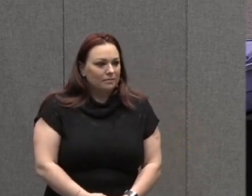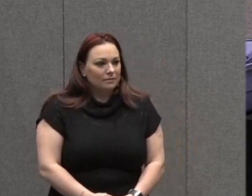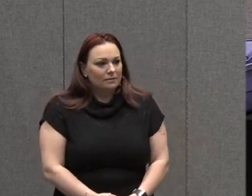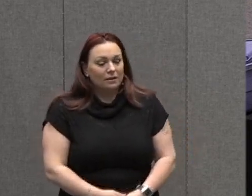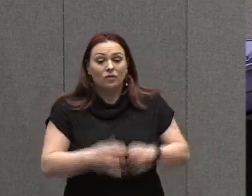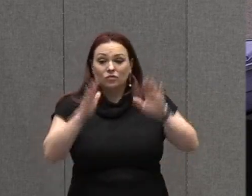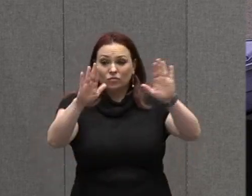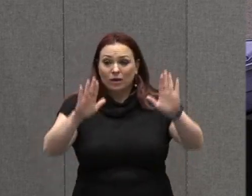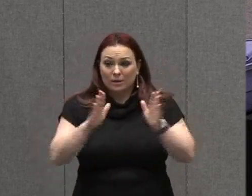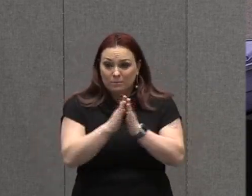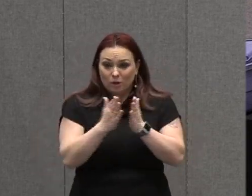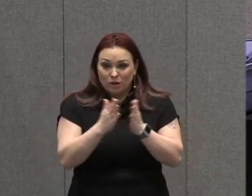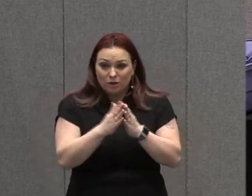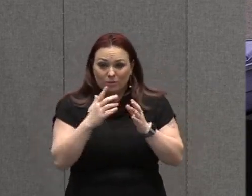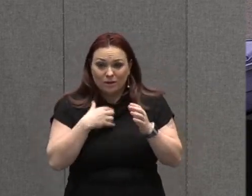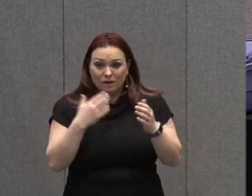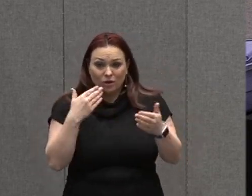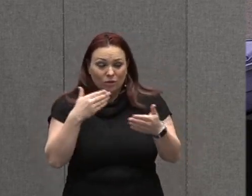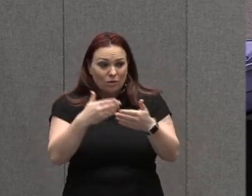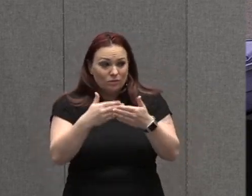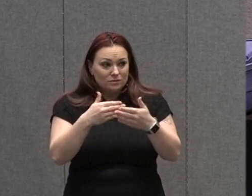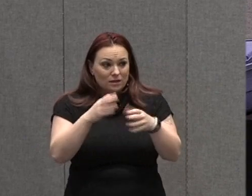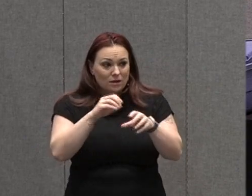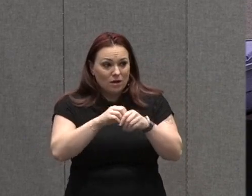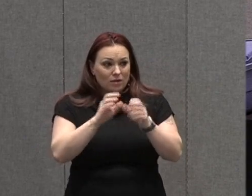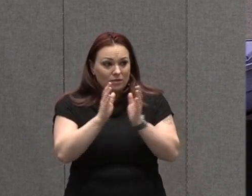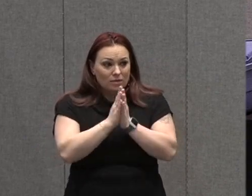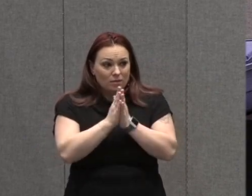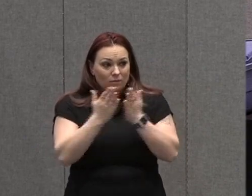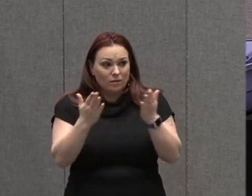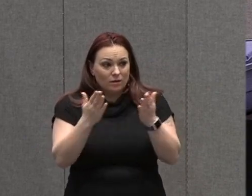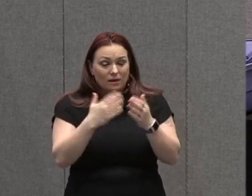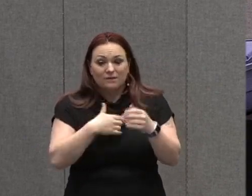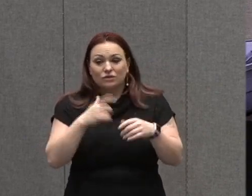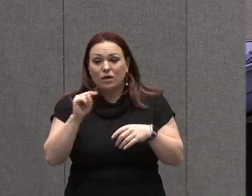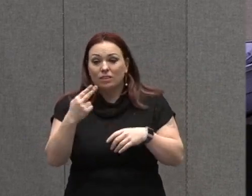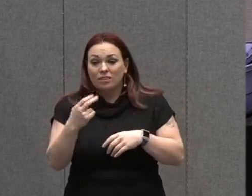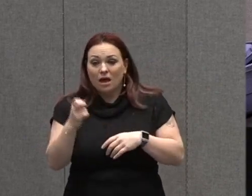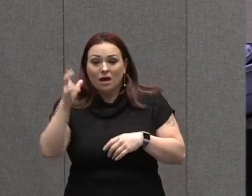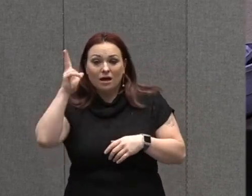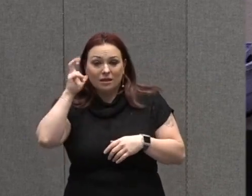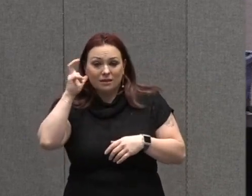maybe we could close in on the book, right? It's called The Listening Walk. Would you like to sit down?